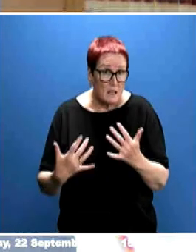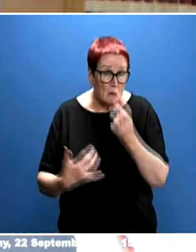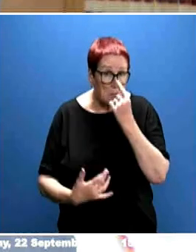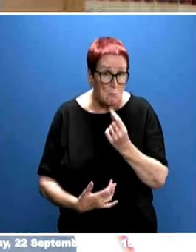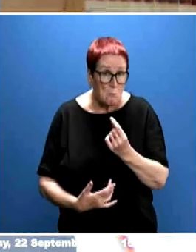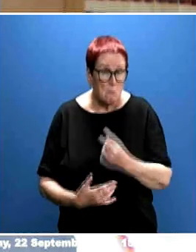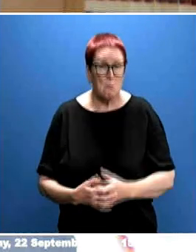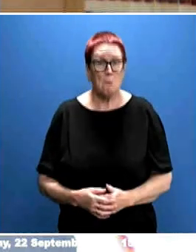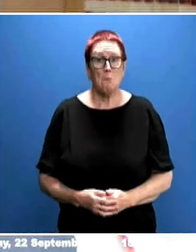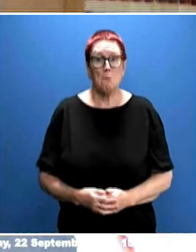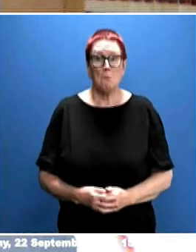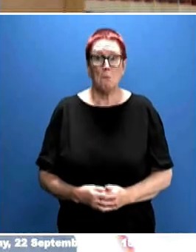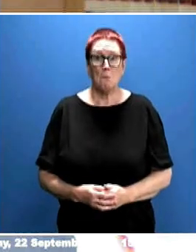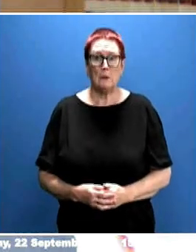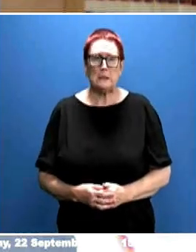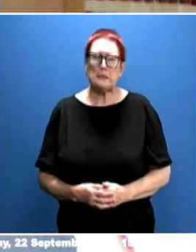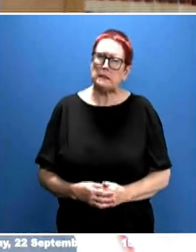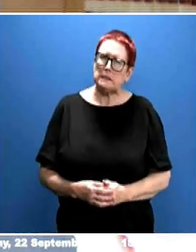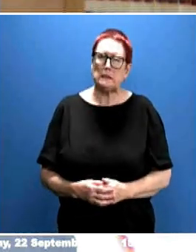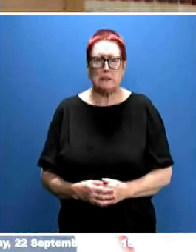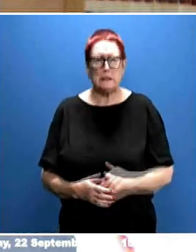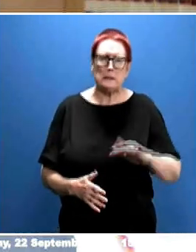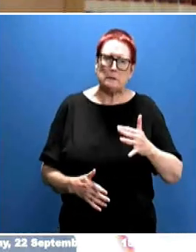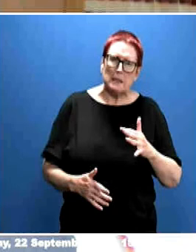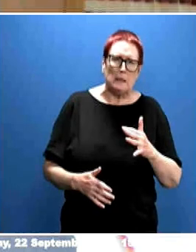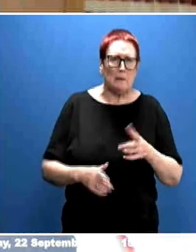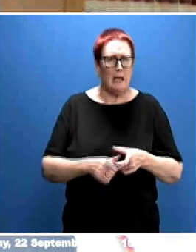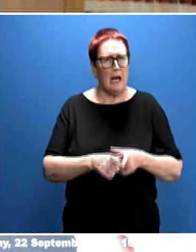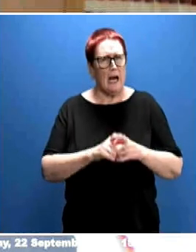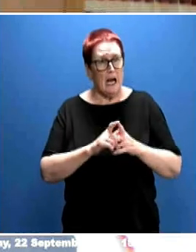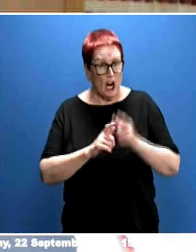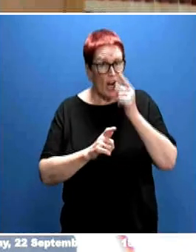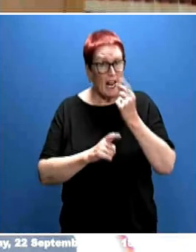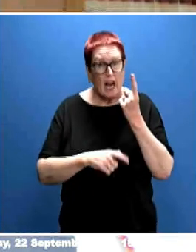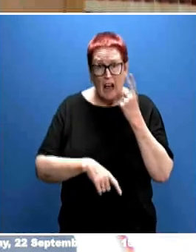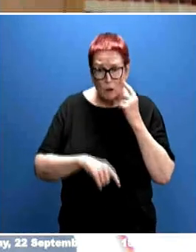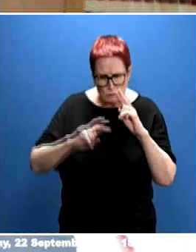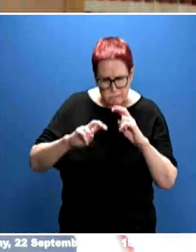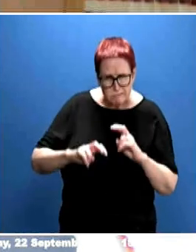That might be very tricky. We can look, but I suspect that it's not identified in a way, because it would